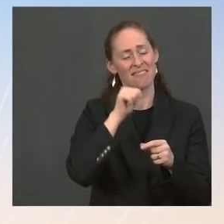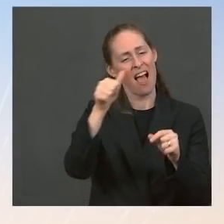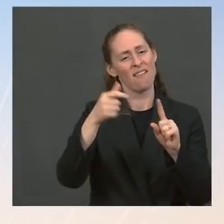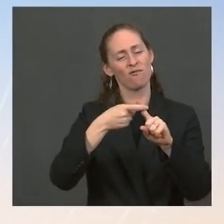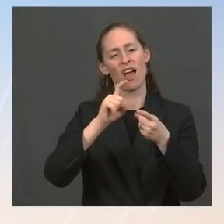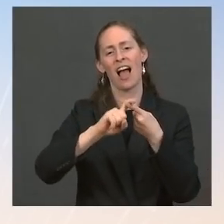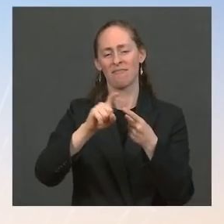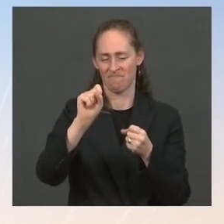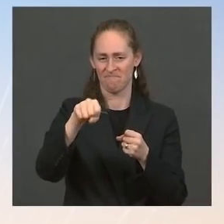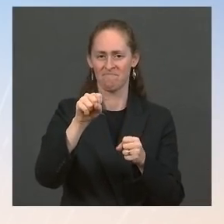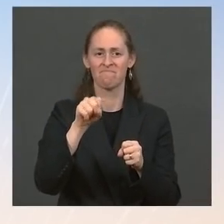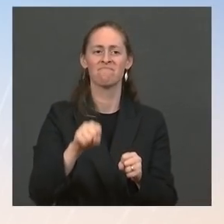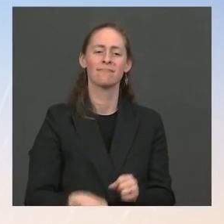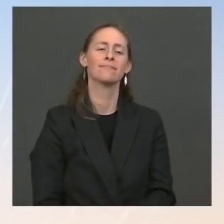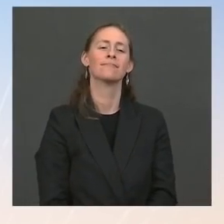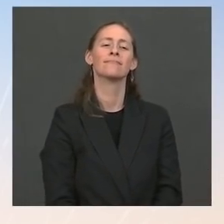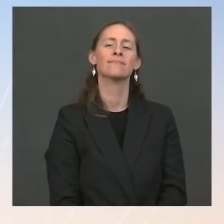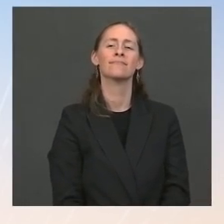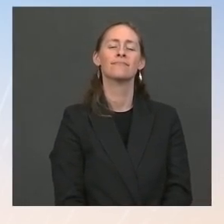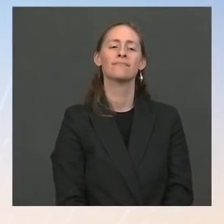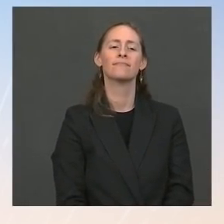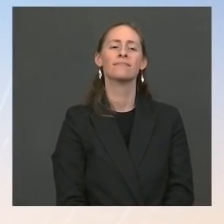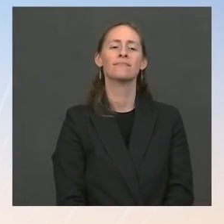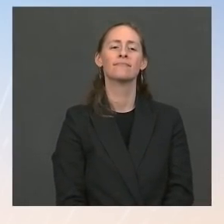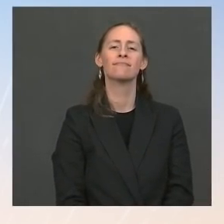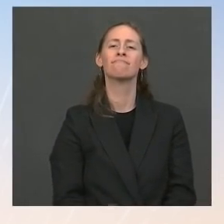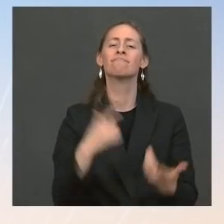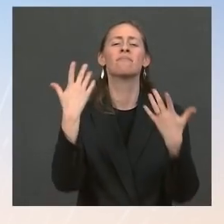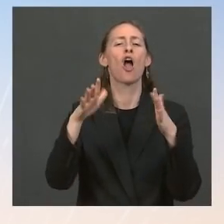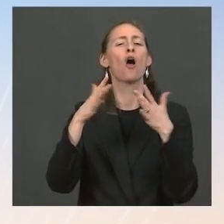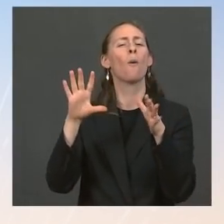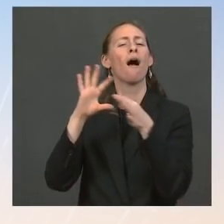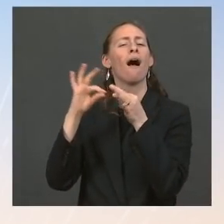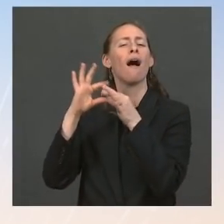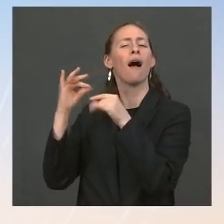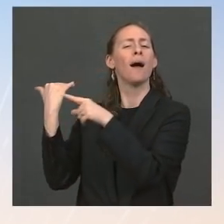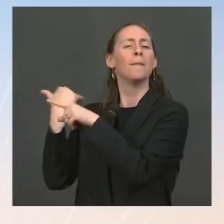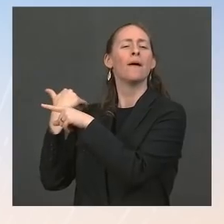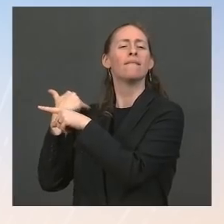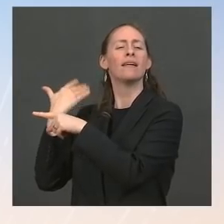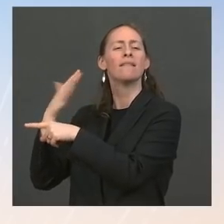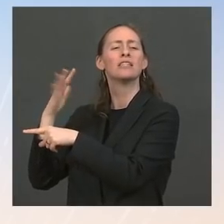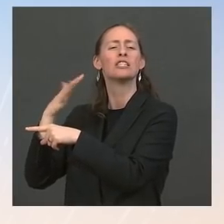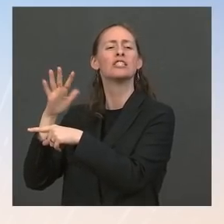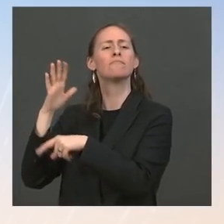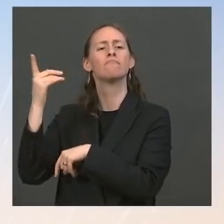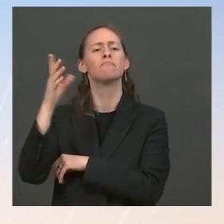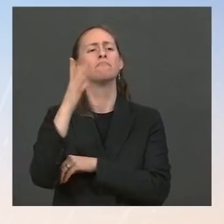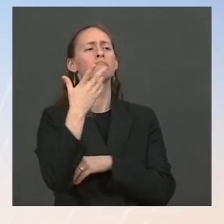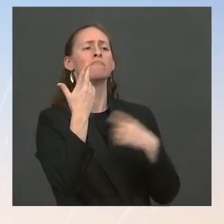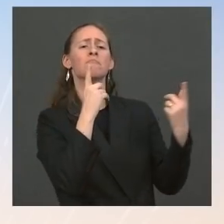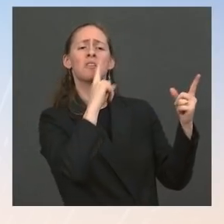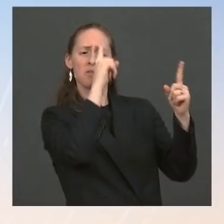You've heard the President note in the past that he is -- President Xi is somebody he has spent time with, he's had face-to-face conversations with.